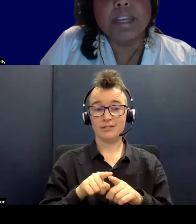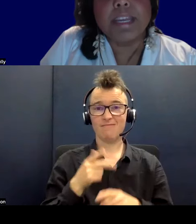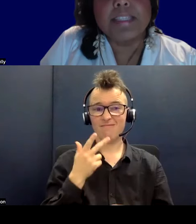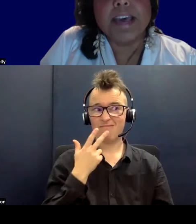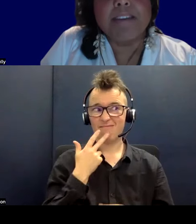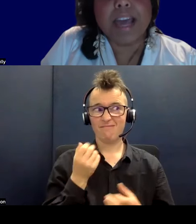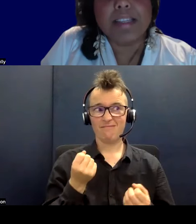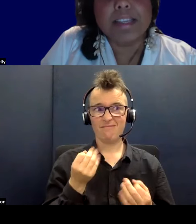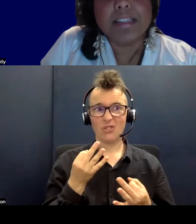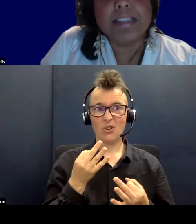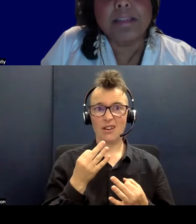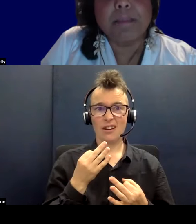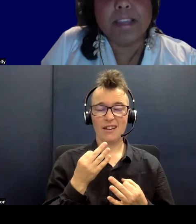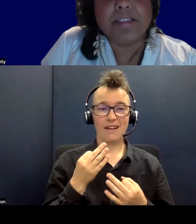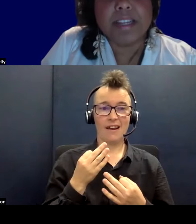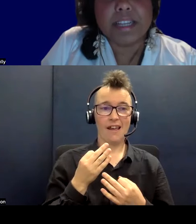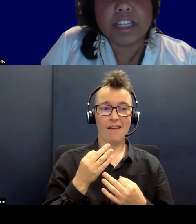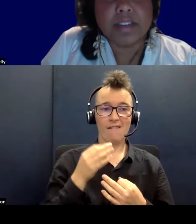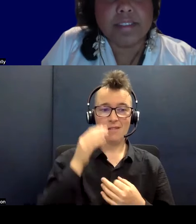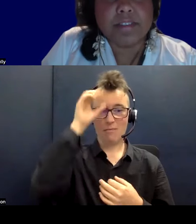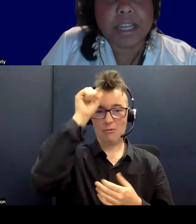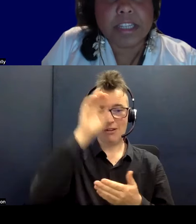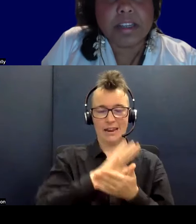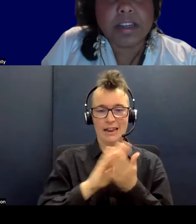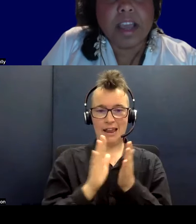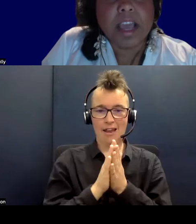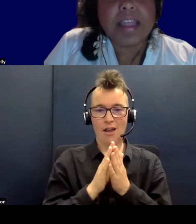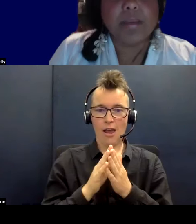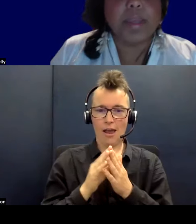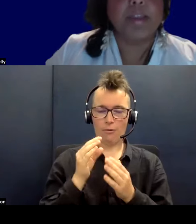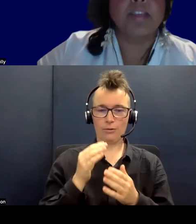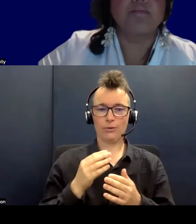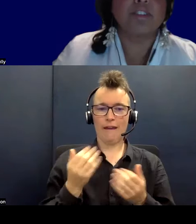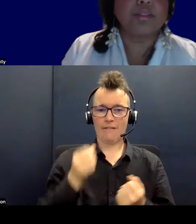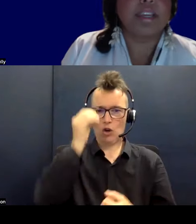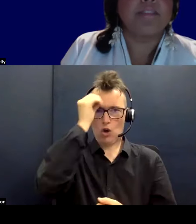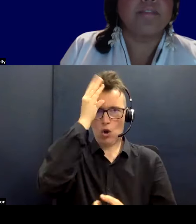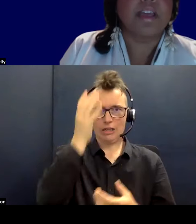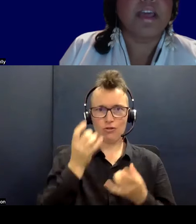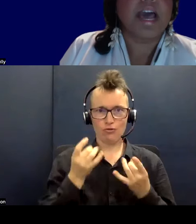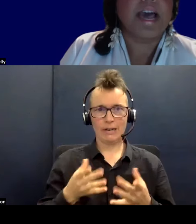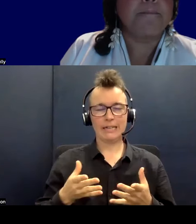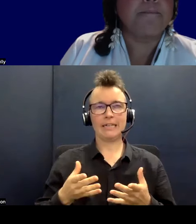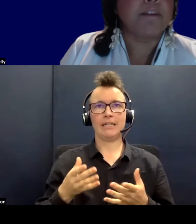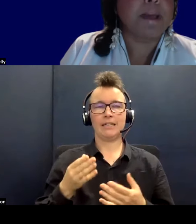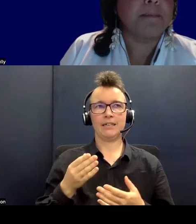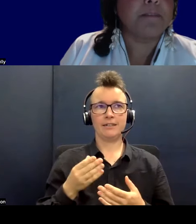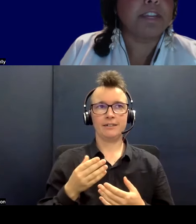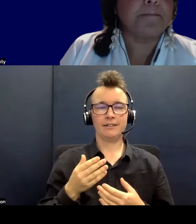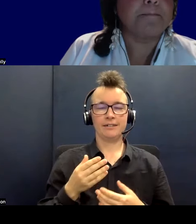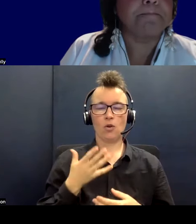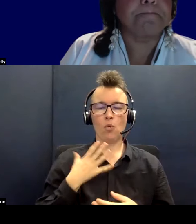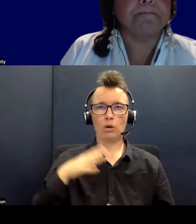need to have access to the base foundation of information that we can retrieve from our memory.